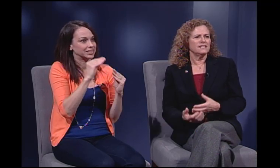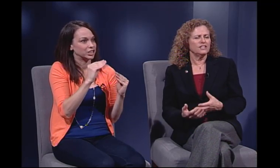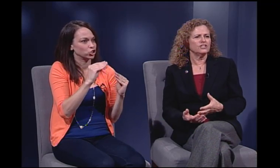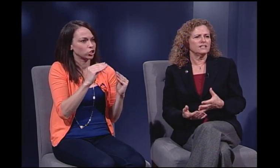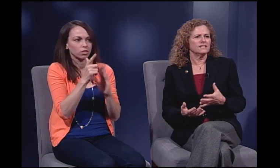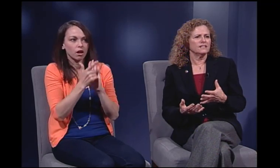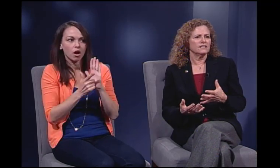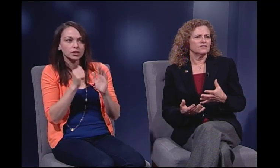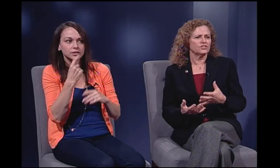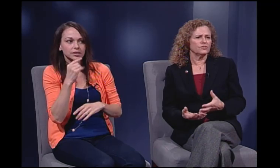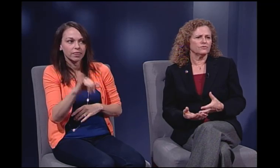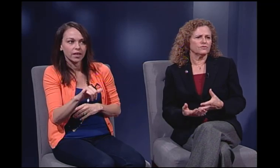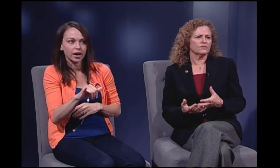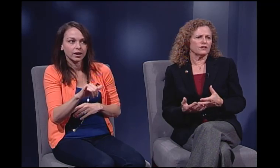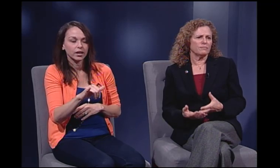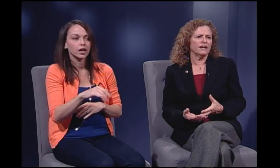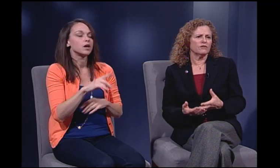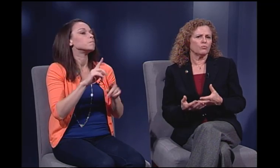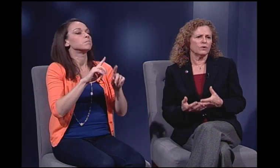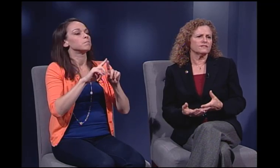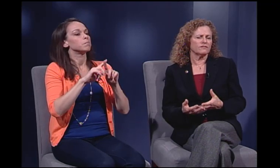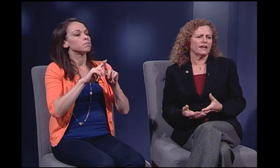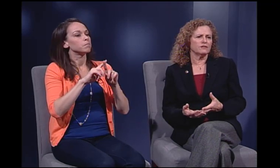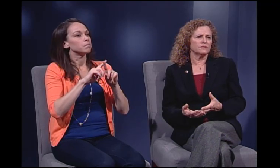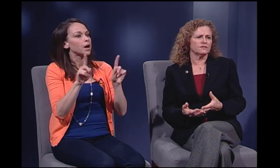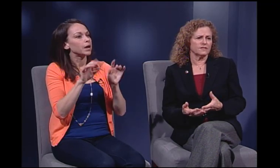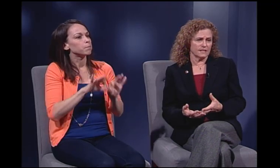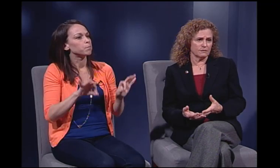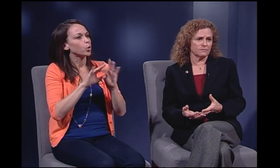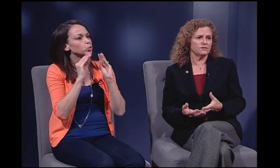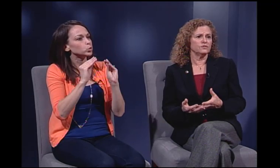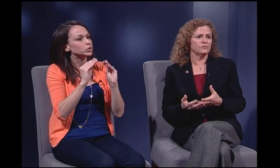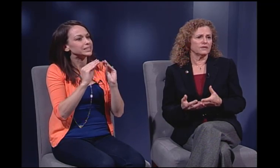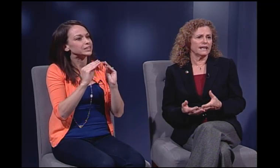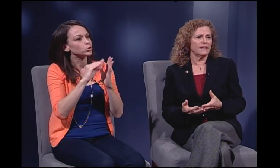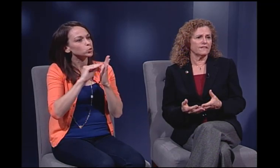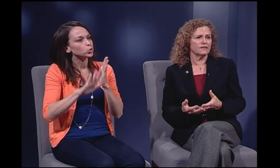Teaching students about what's available to them to allow them